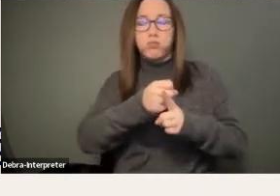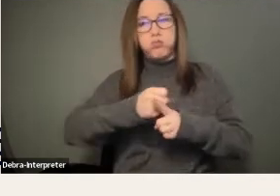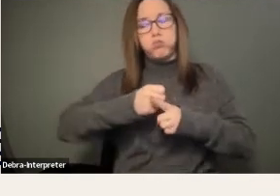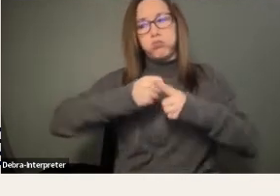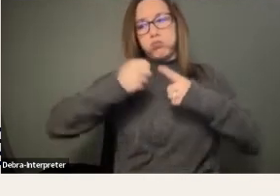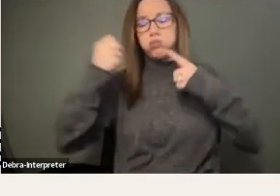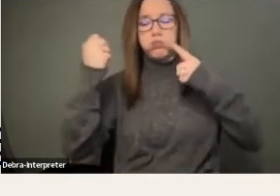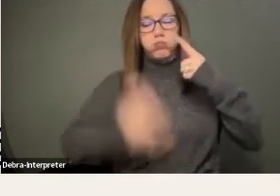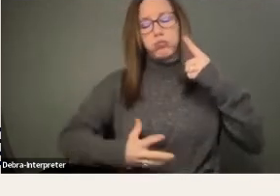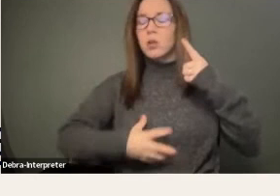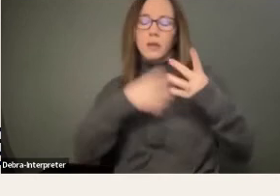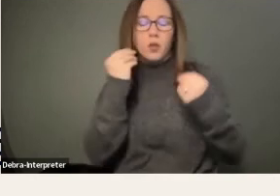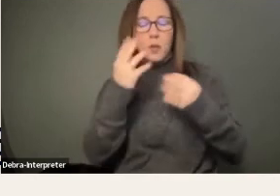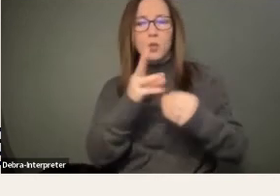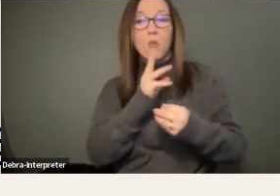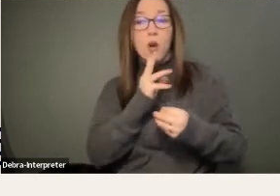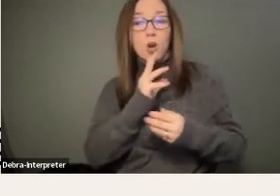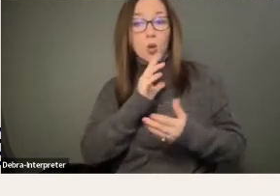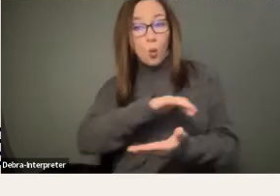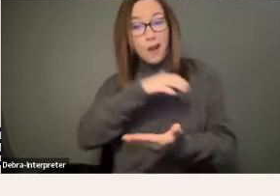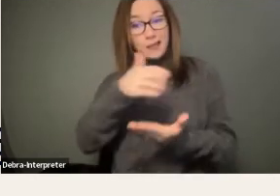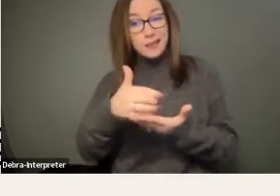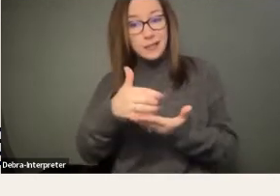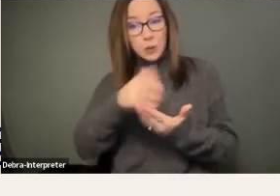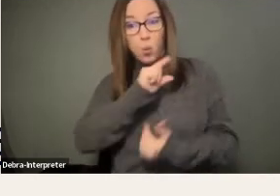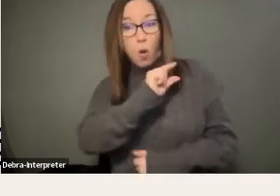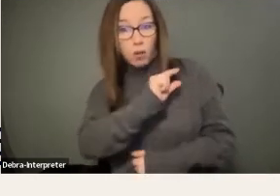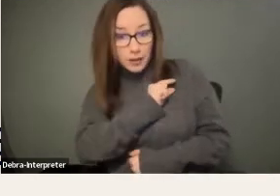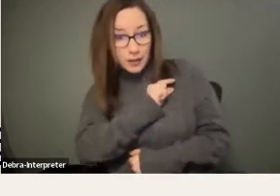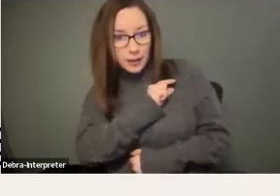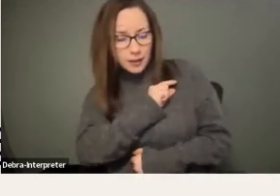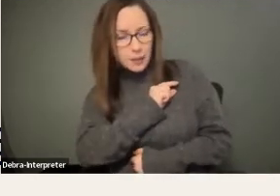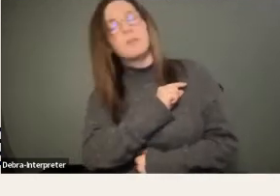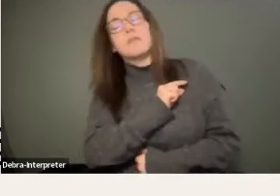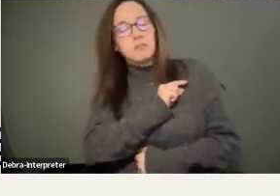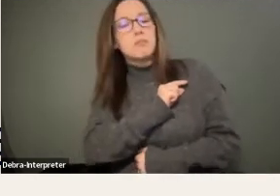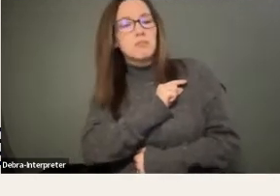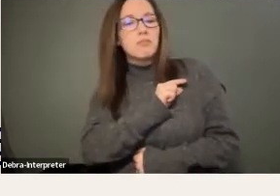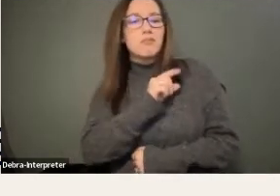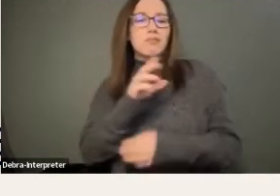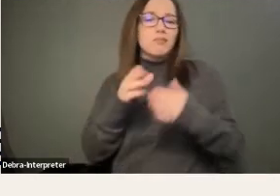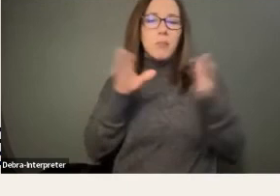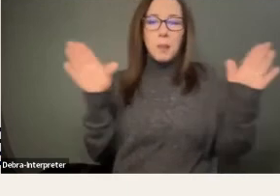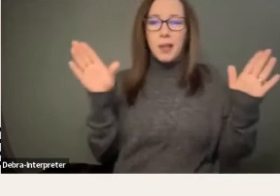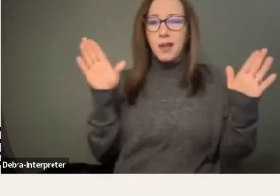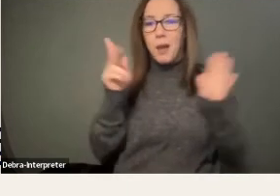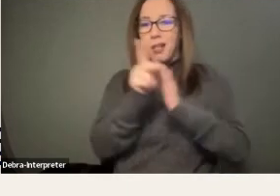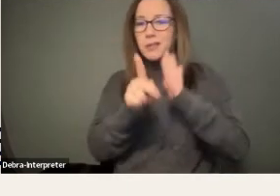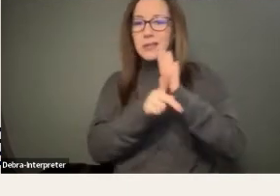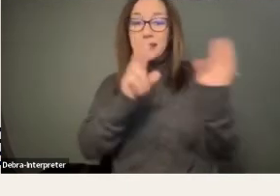agriculture. The site has extensive resources linked to conservation practice, water quantity and quality